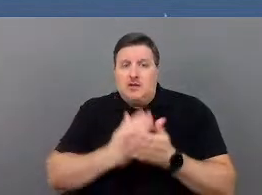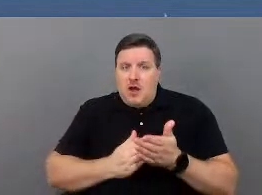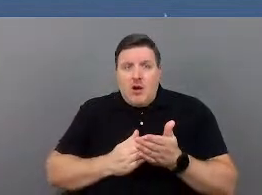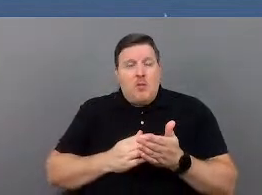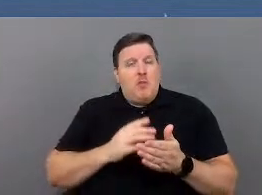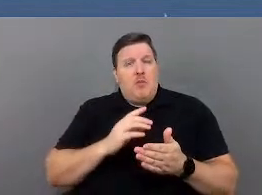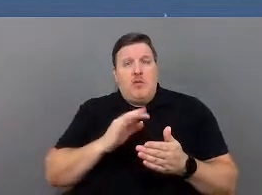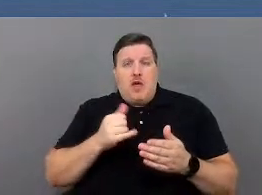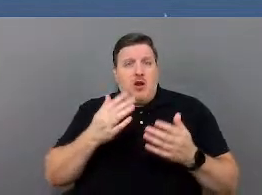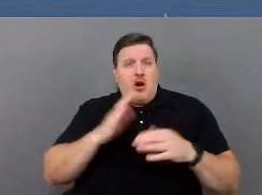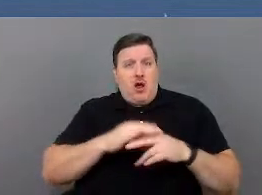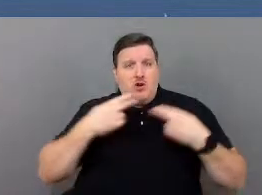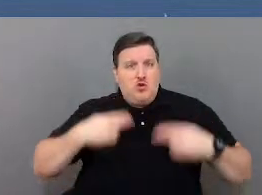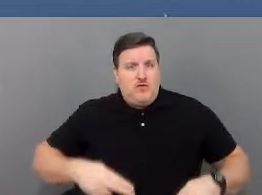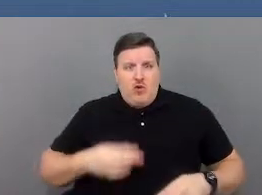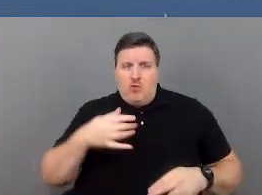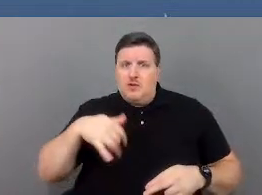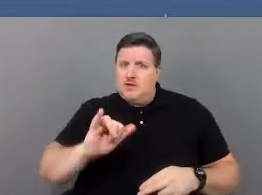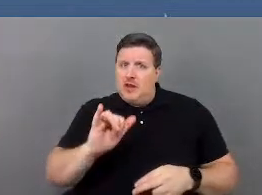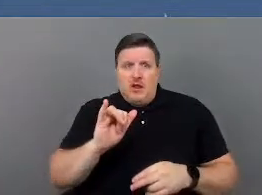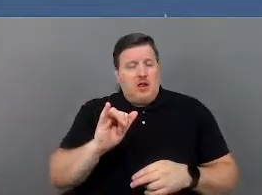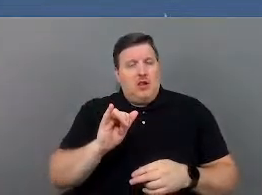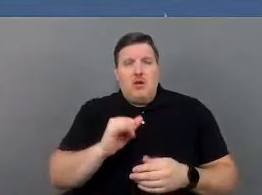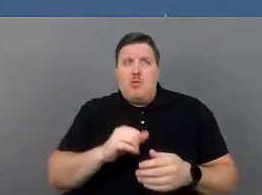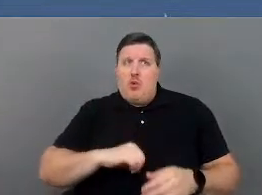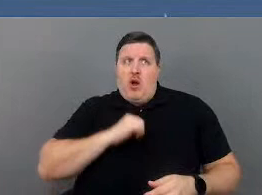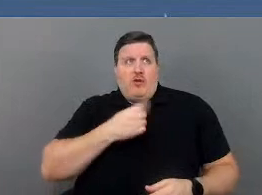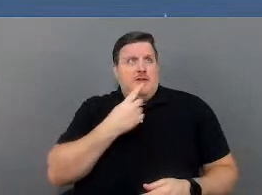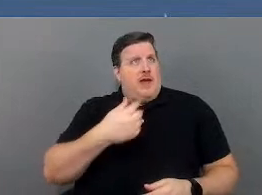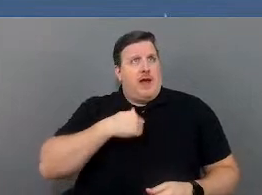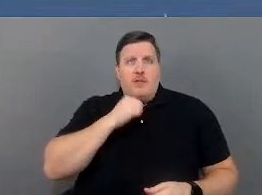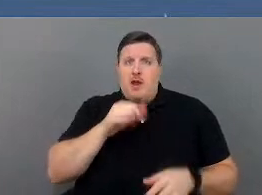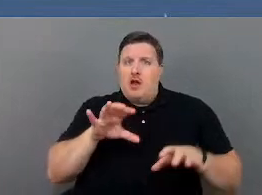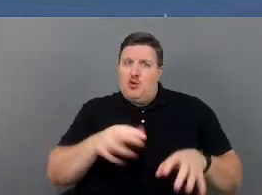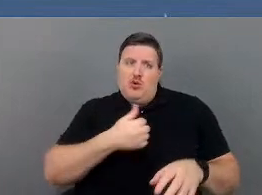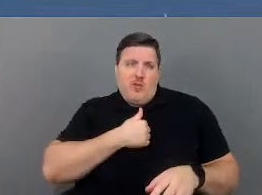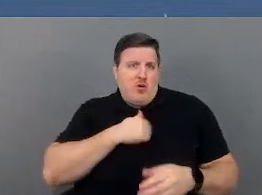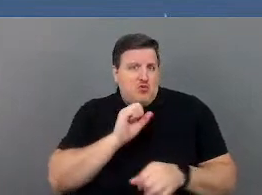PROUDLY RECORDING THAT THEY ALSO ARE NOT DOING THEIR JOB, ANDs MORE TO.